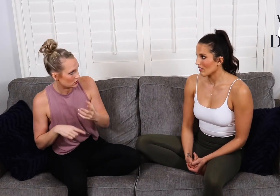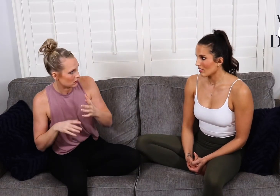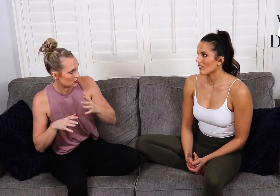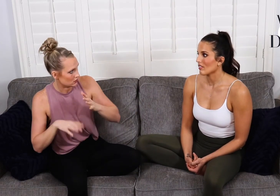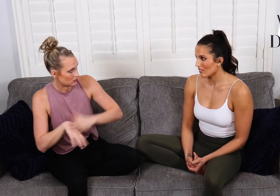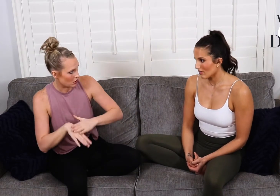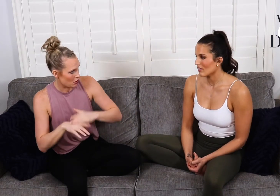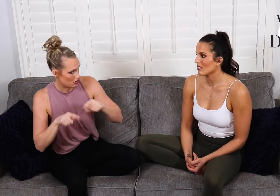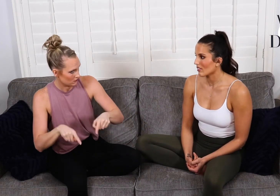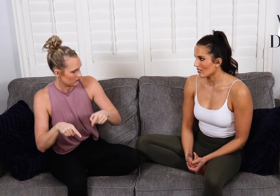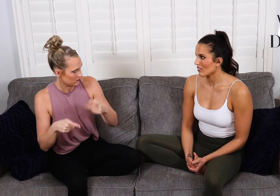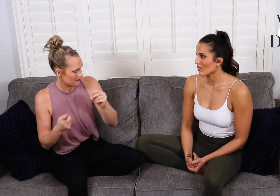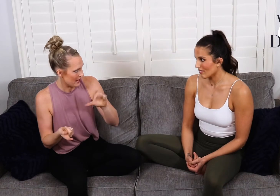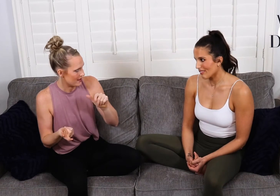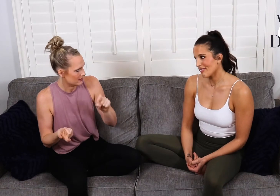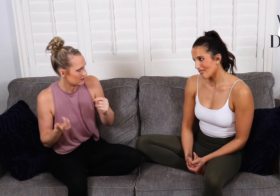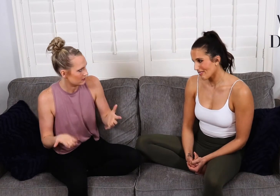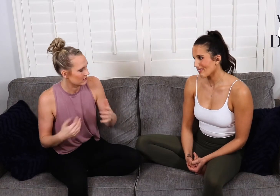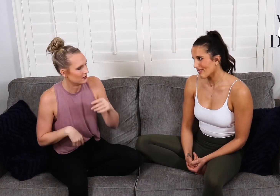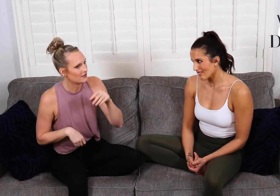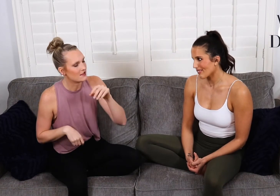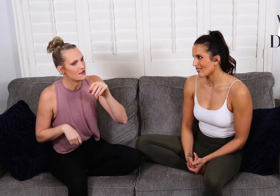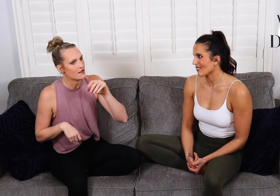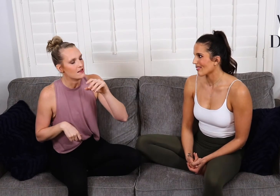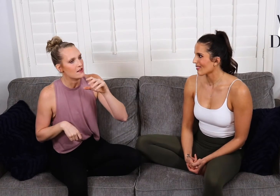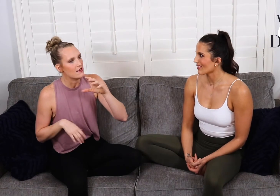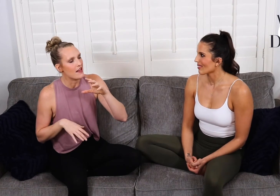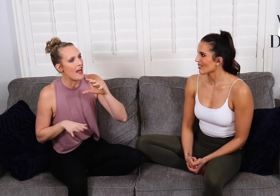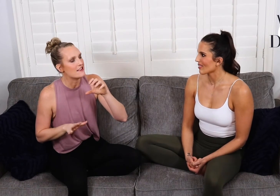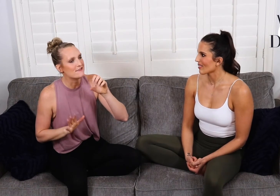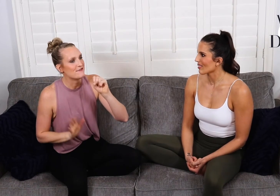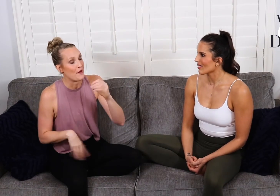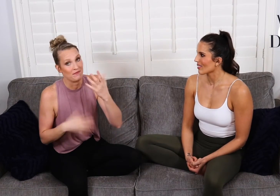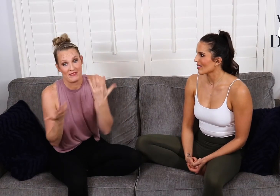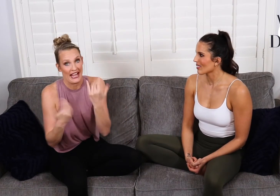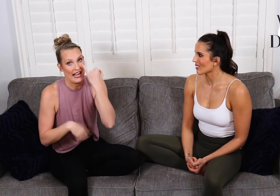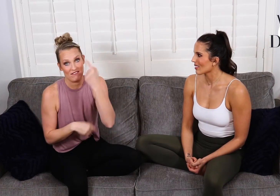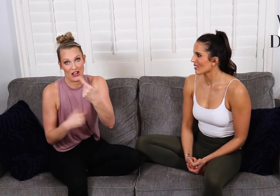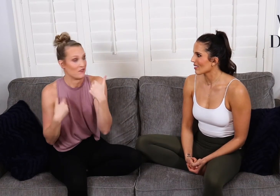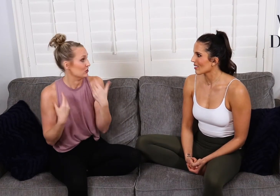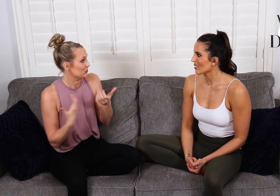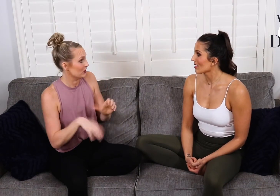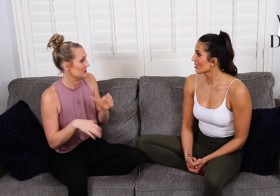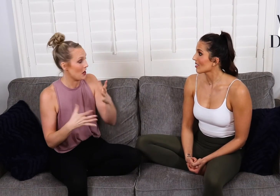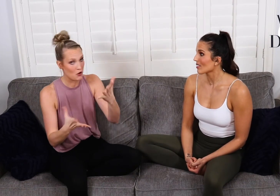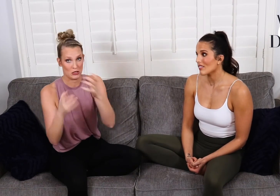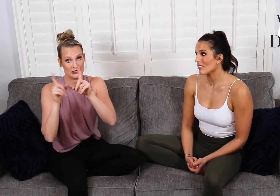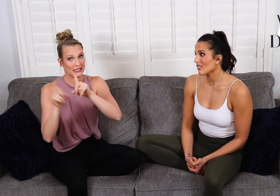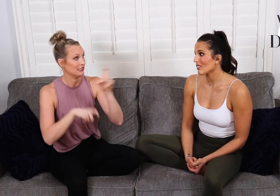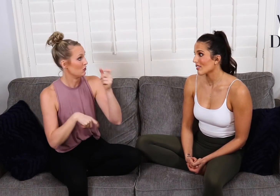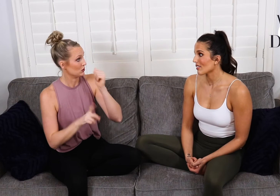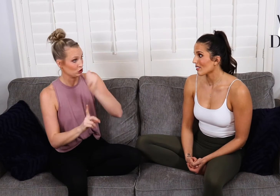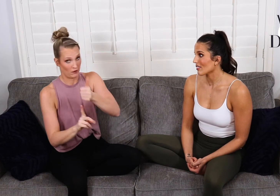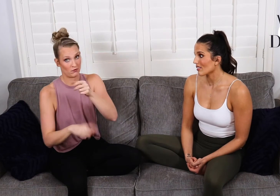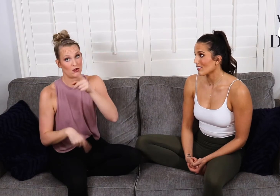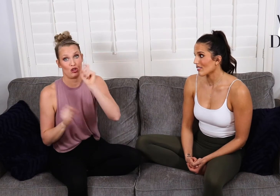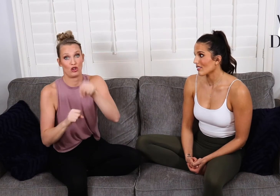the recording on this podcast. and so and if you have the chance and you want to test it out